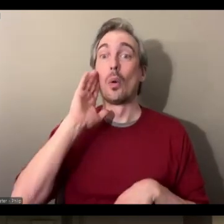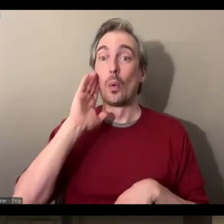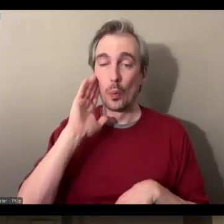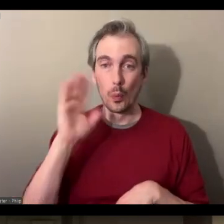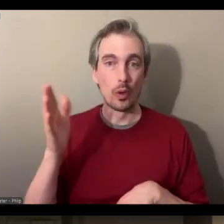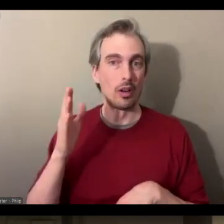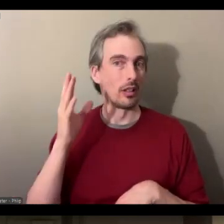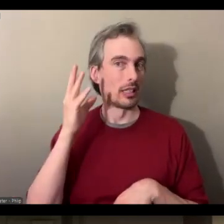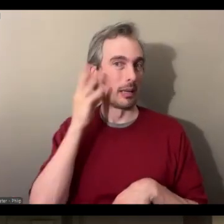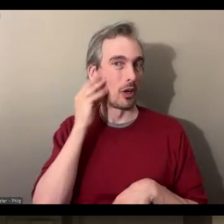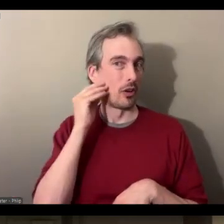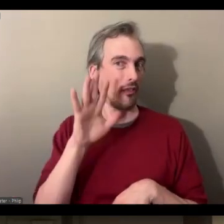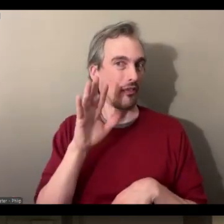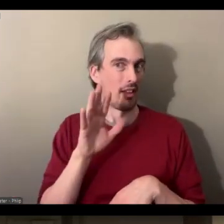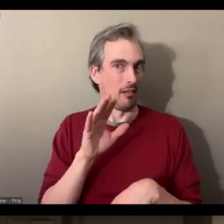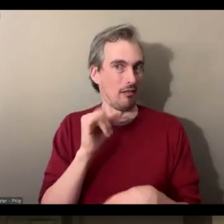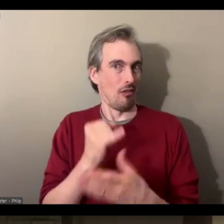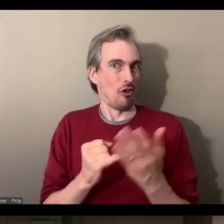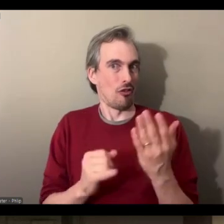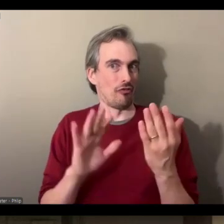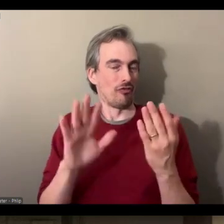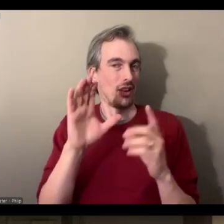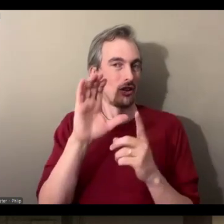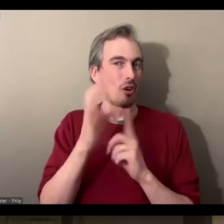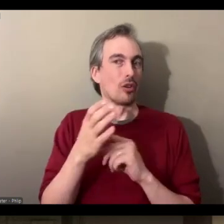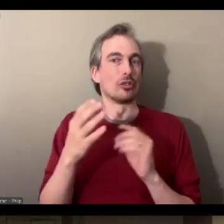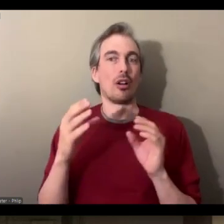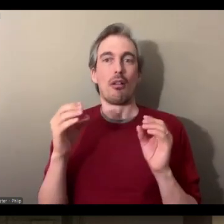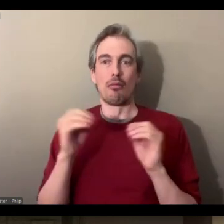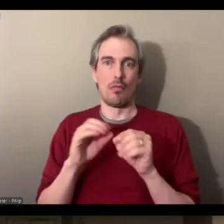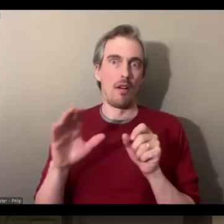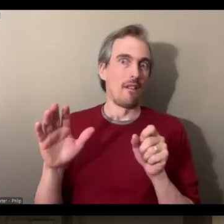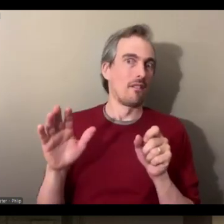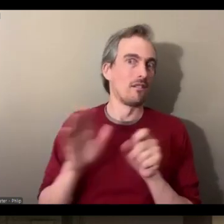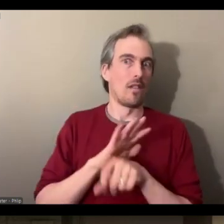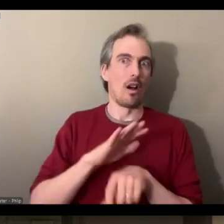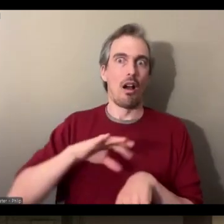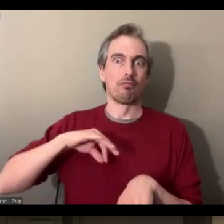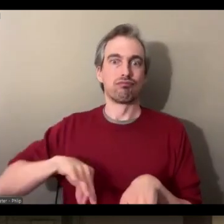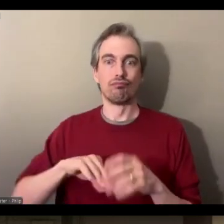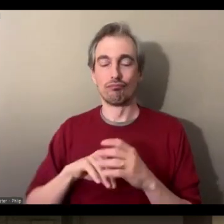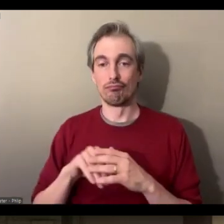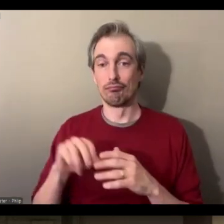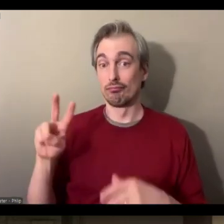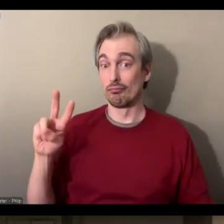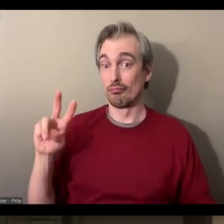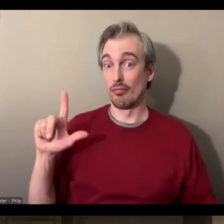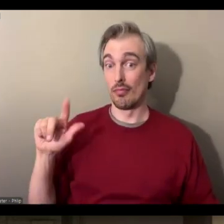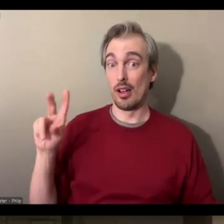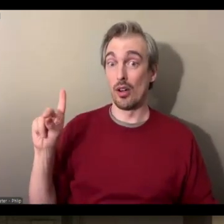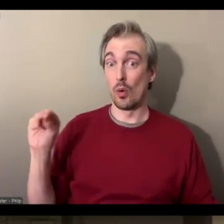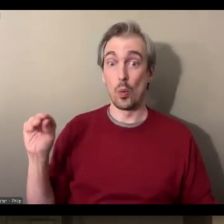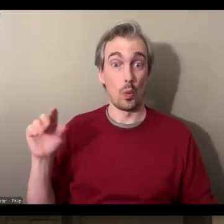to embrace it more. You know, Vlado said the goal of any website is to get somebody to buy a ticket.